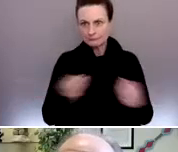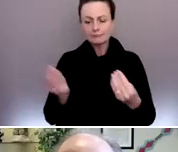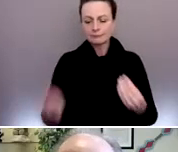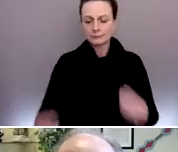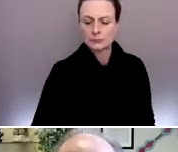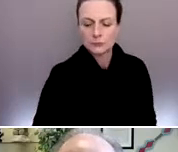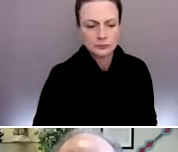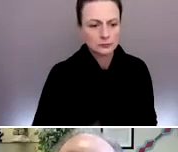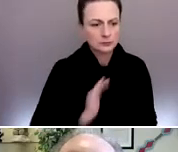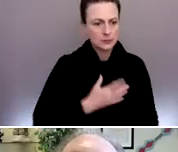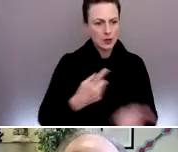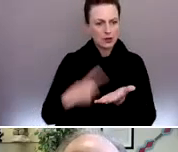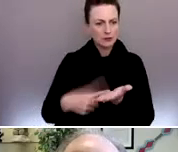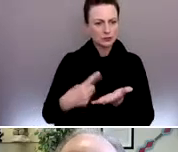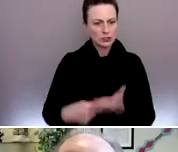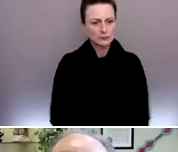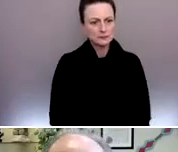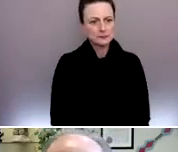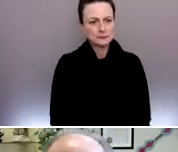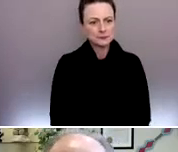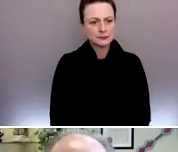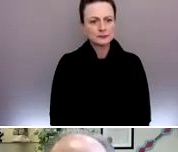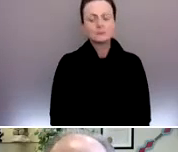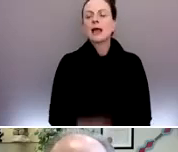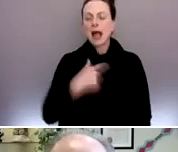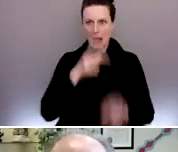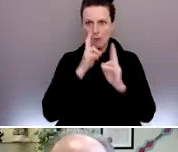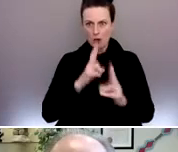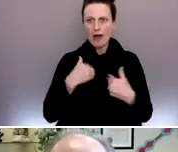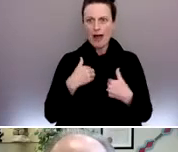conversation, and I am honored to have the opportunity to do so.